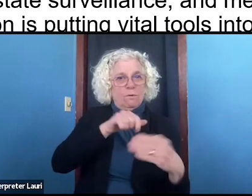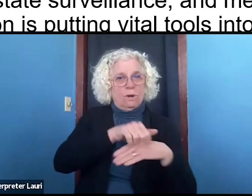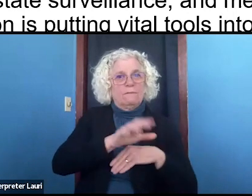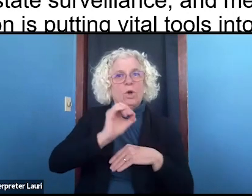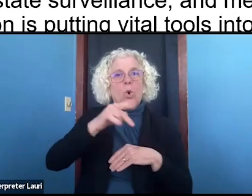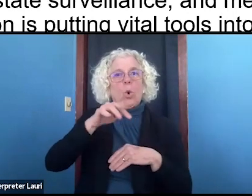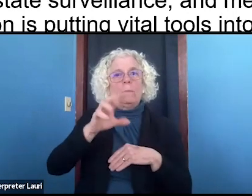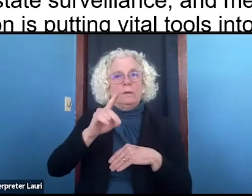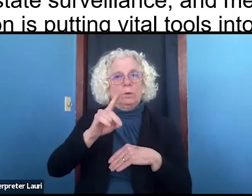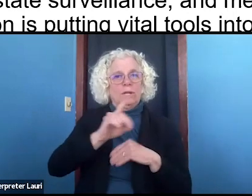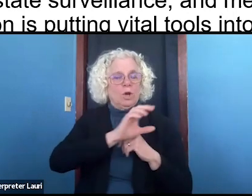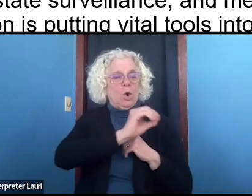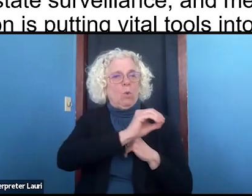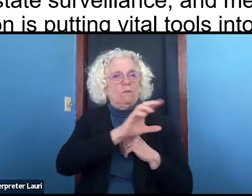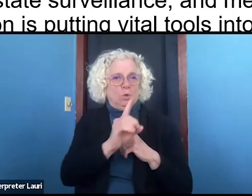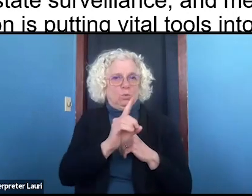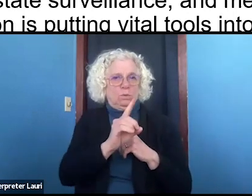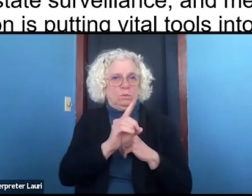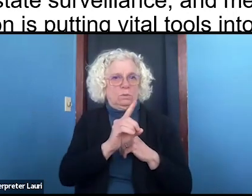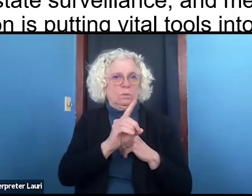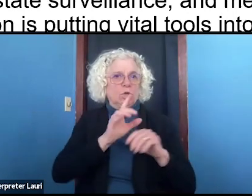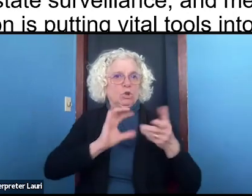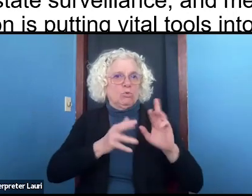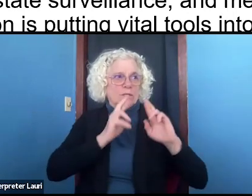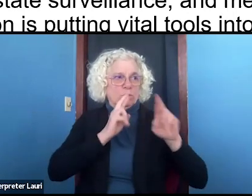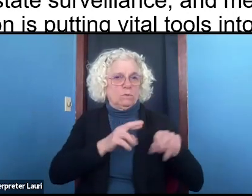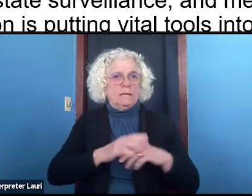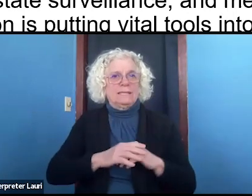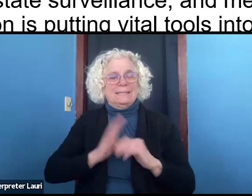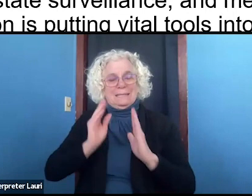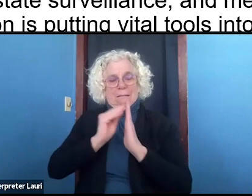crisis response and putting that information and dashboard